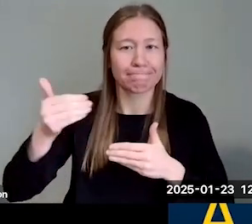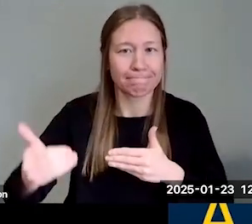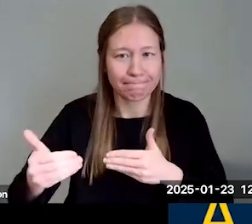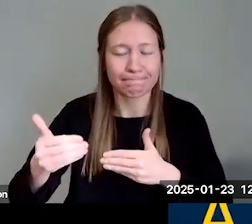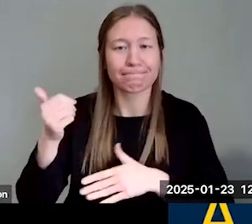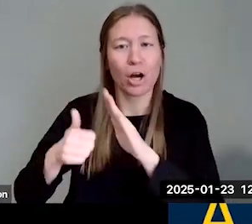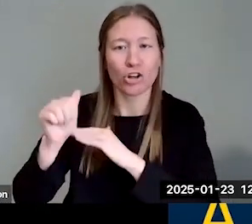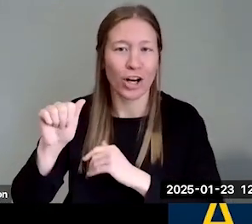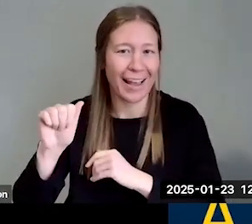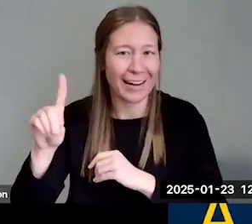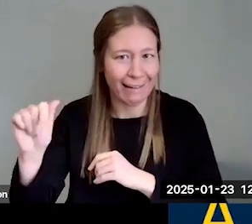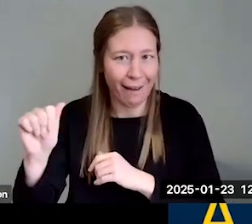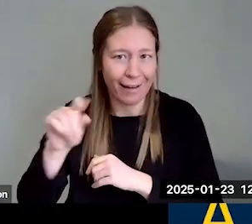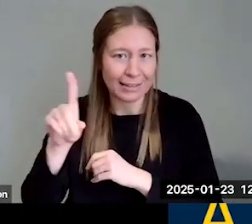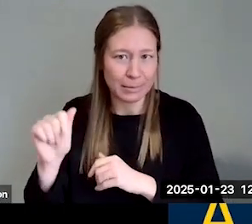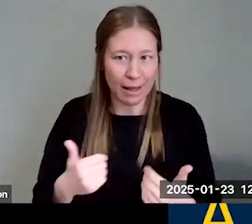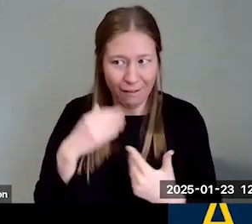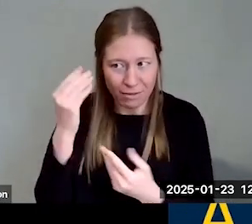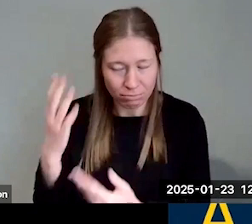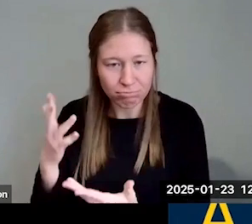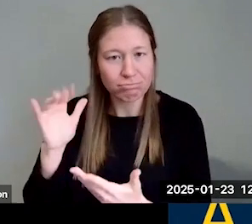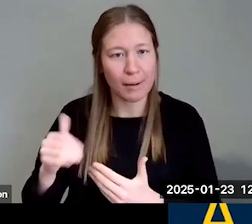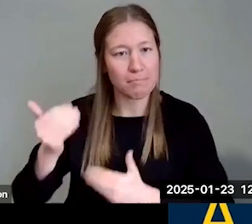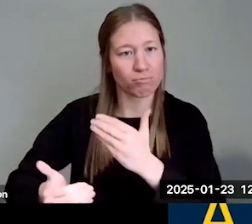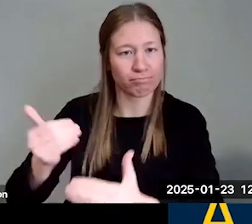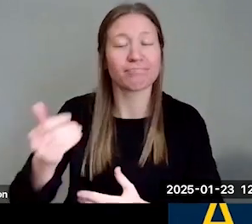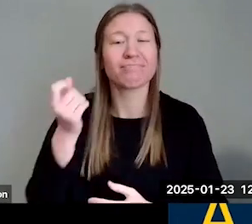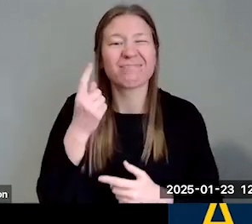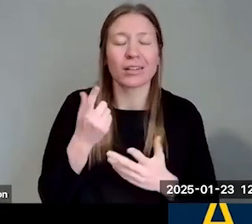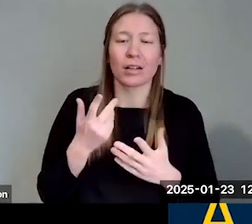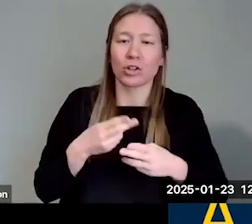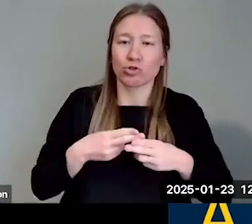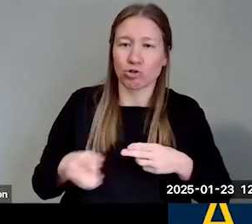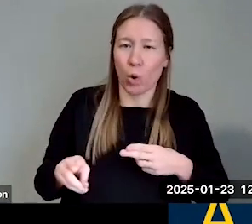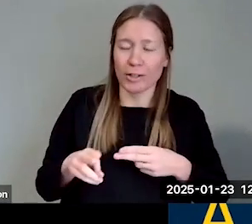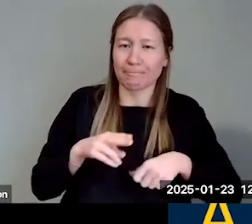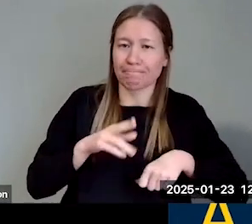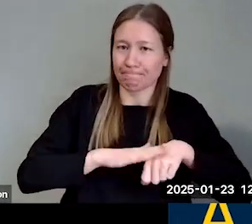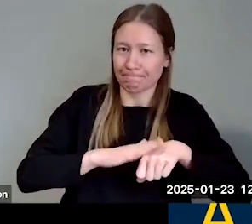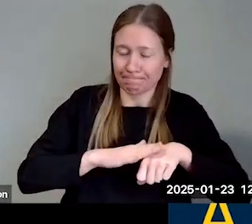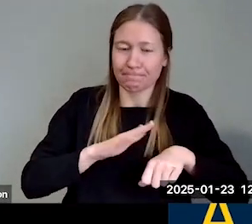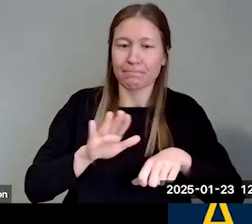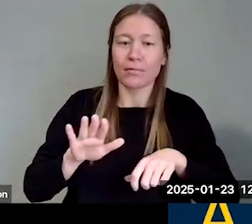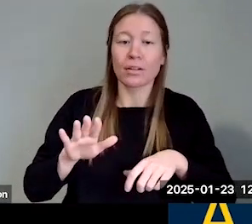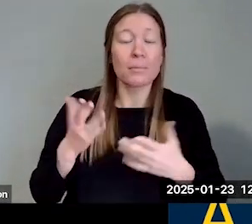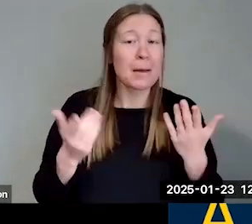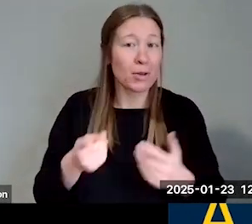And I wanna provide you all with a brief disclaimer. So if you've heard our office present before,